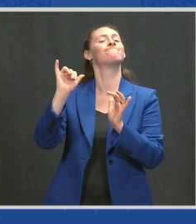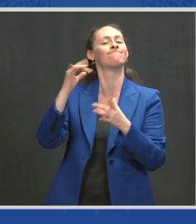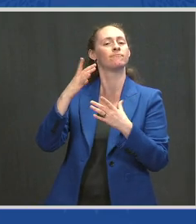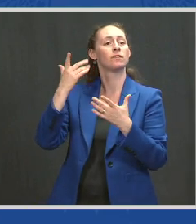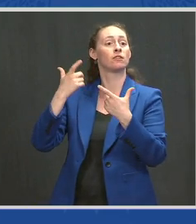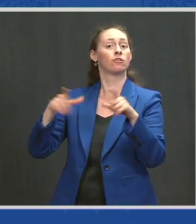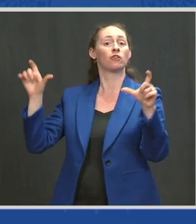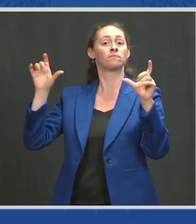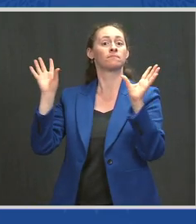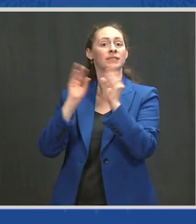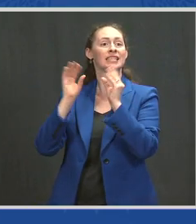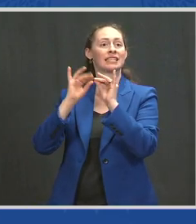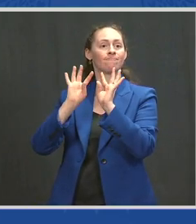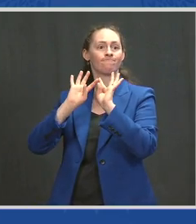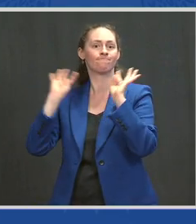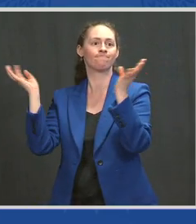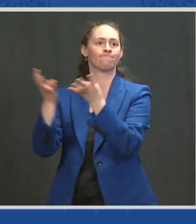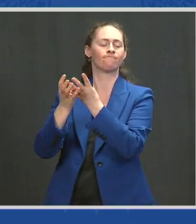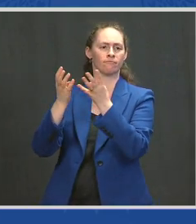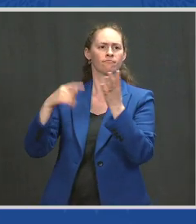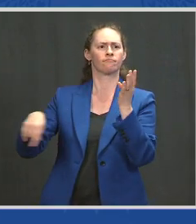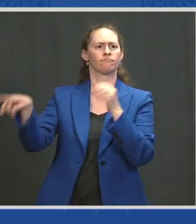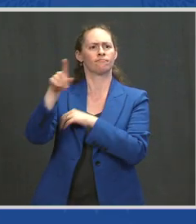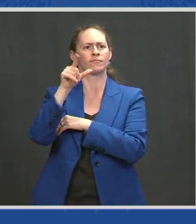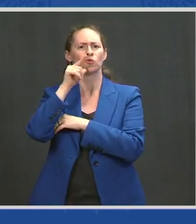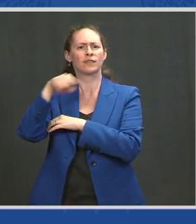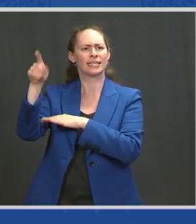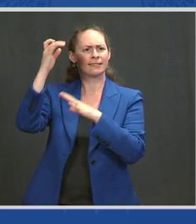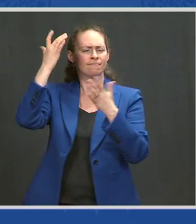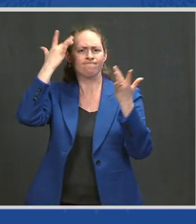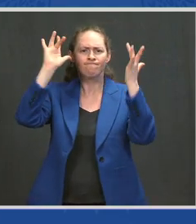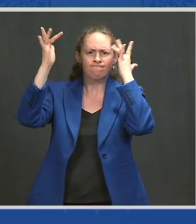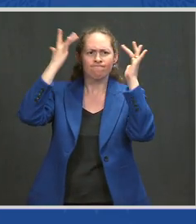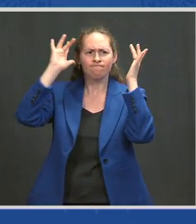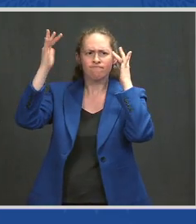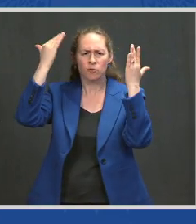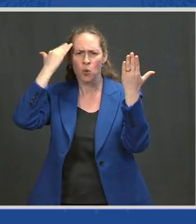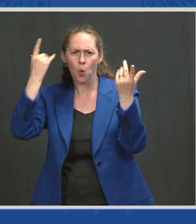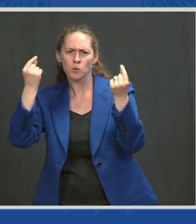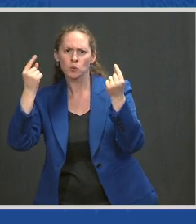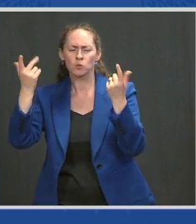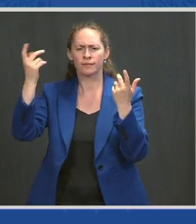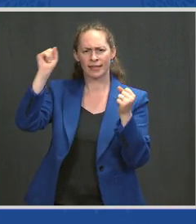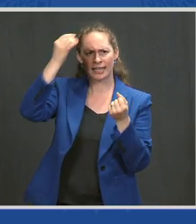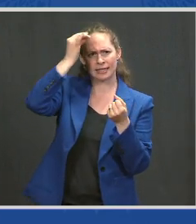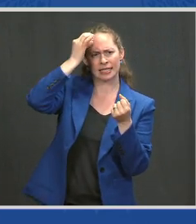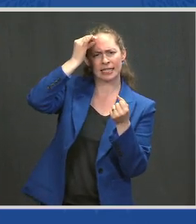very, very well-informed started thinking, "You know, this could be a real problem."